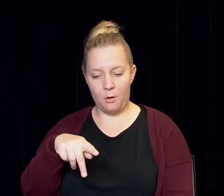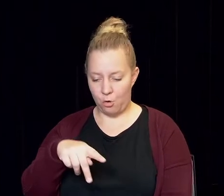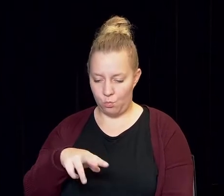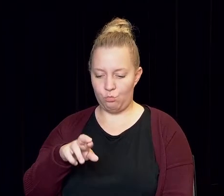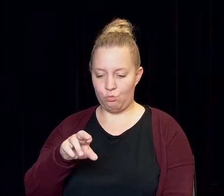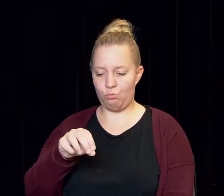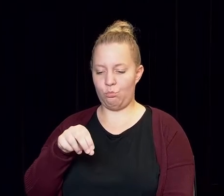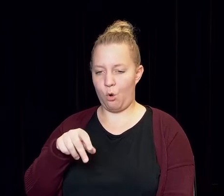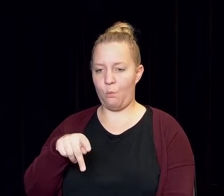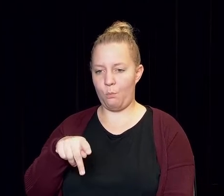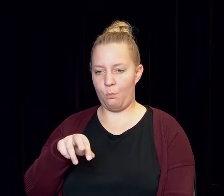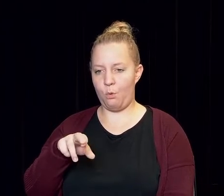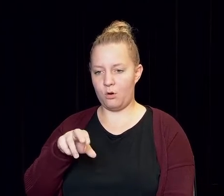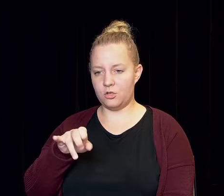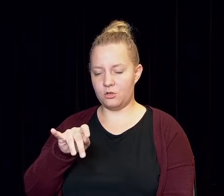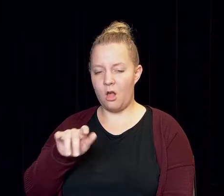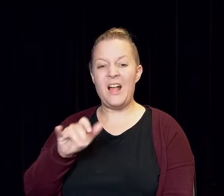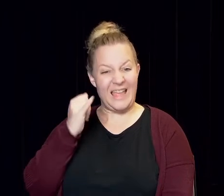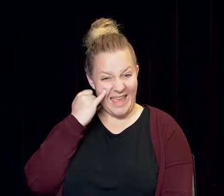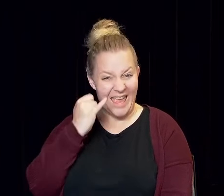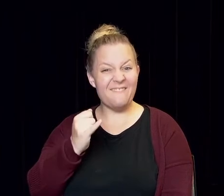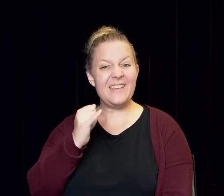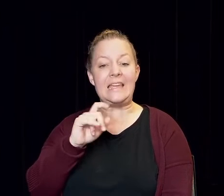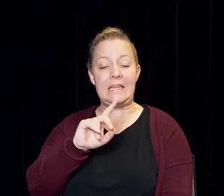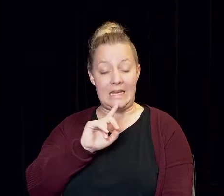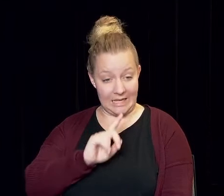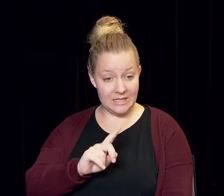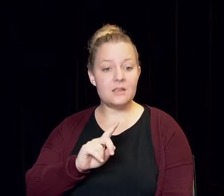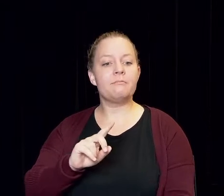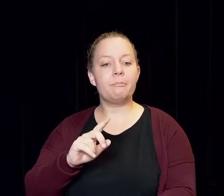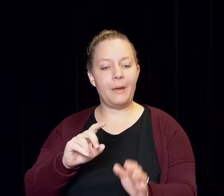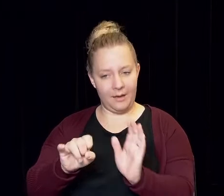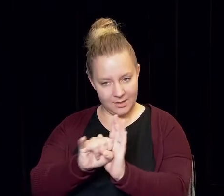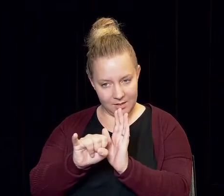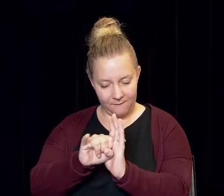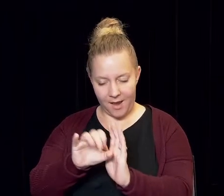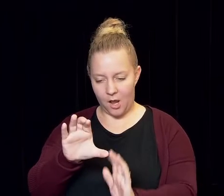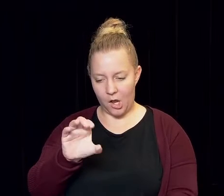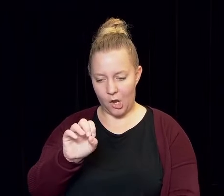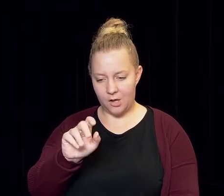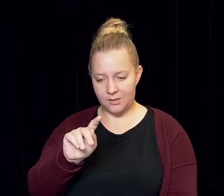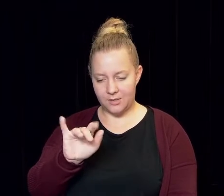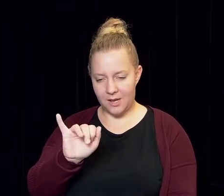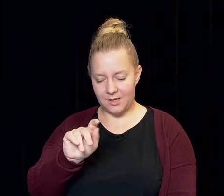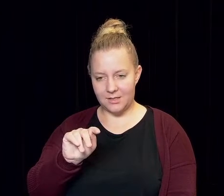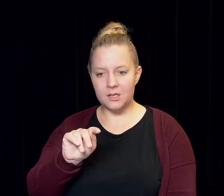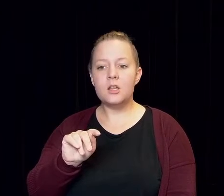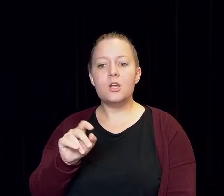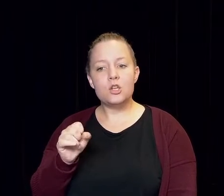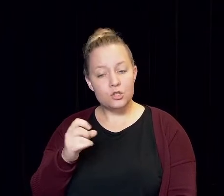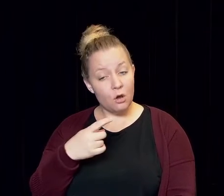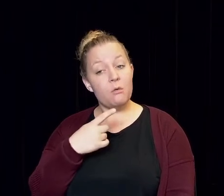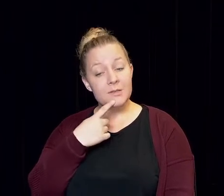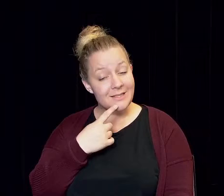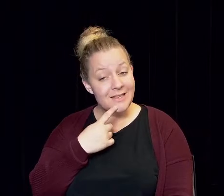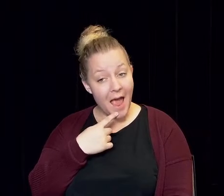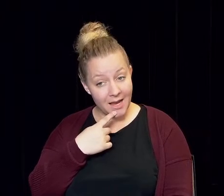above it says, if it is identify the constant. So, right here you're just going to say the constant